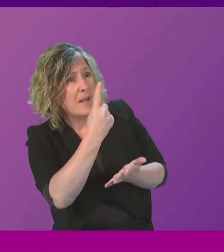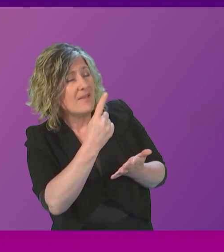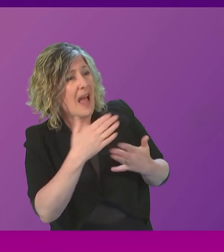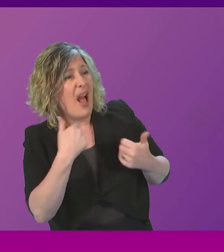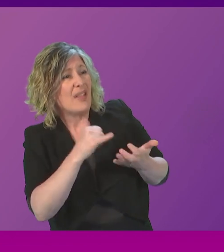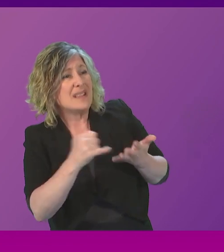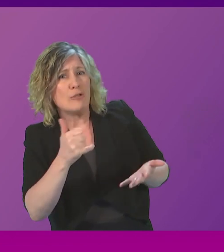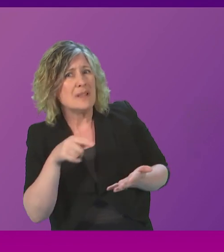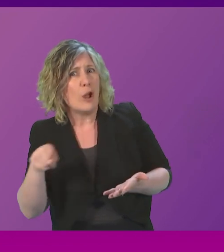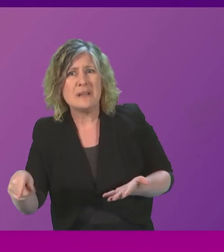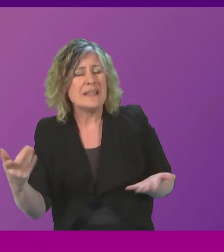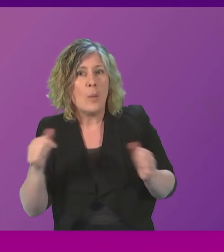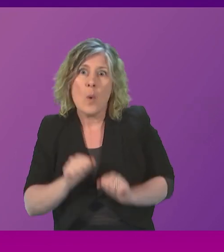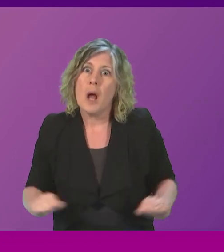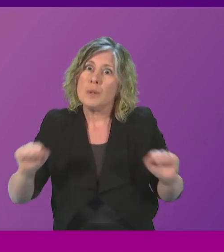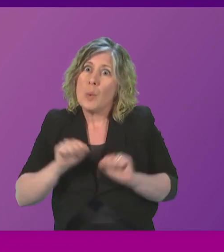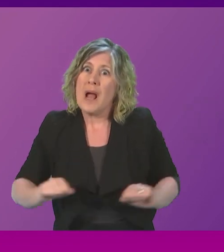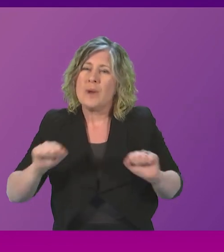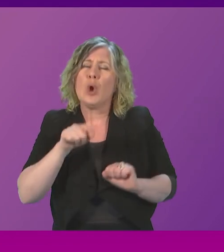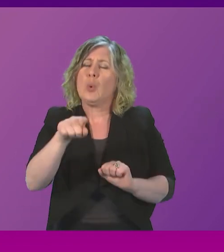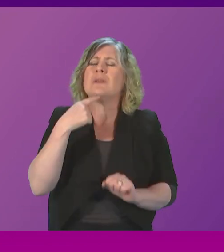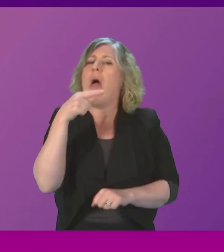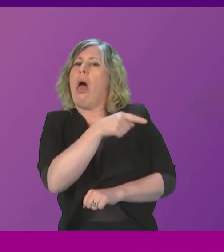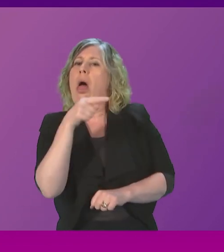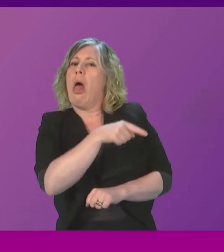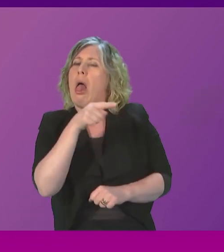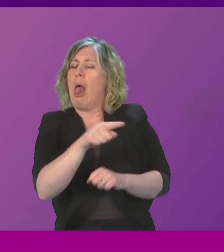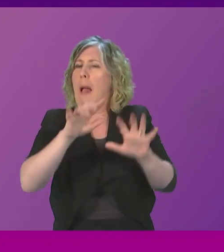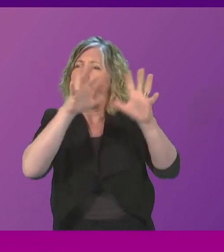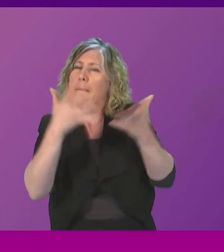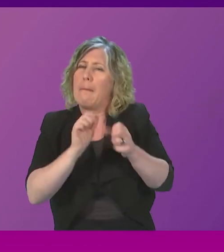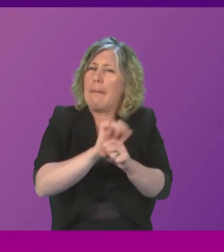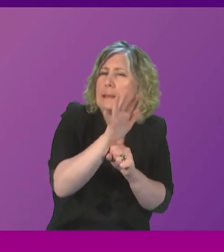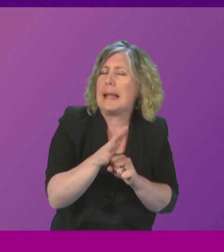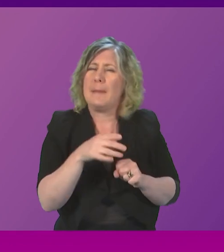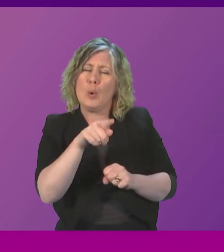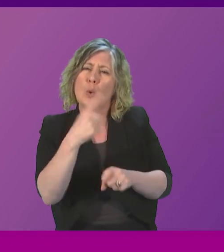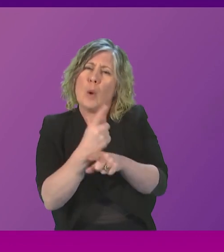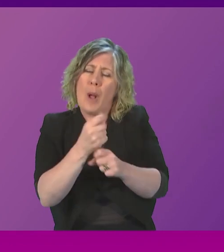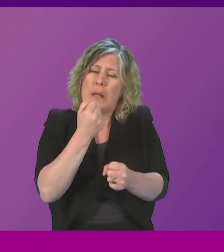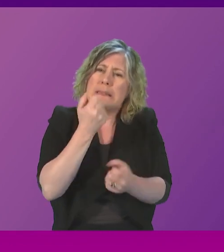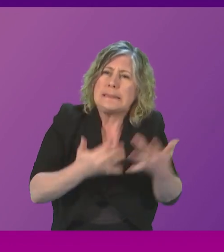There is no hiding behind any pandemic or behind the statistics in Humza Yousaf’s book.